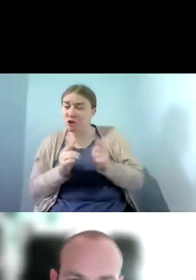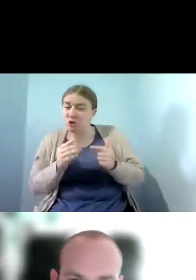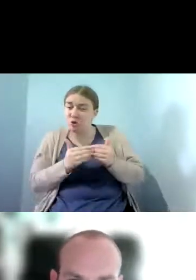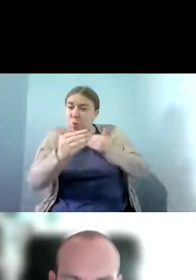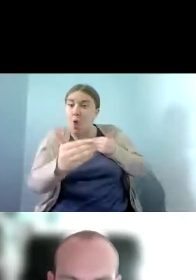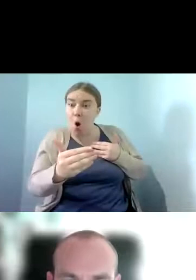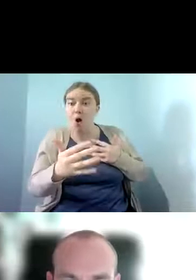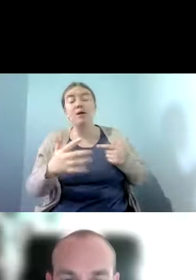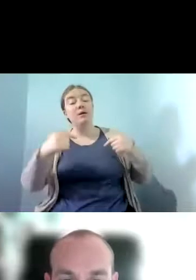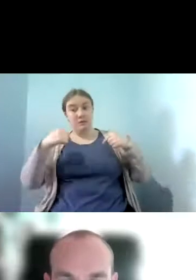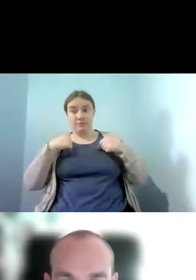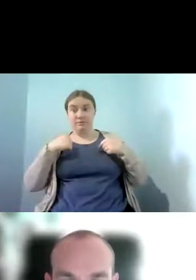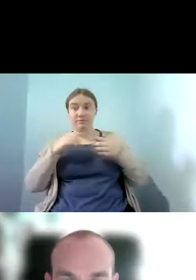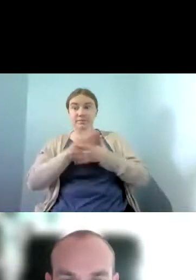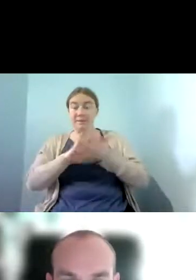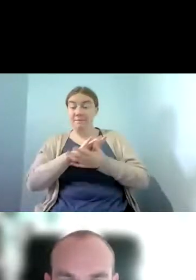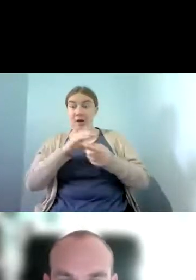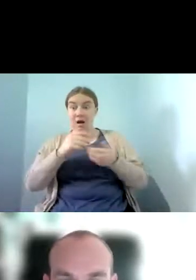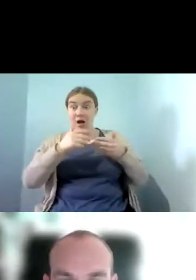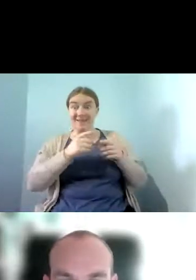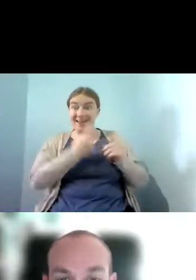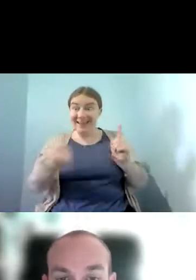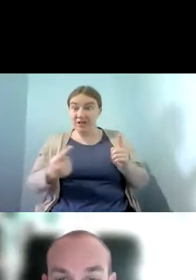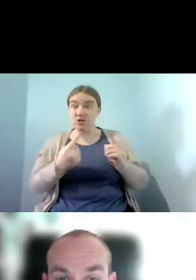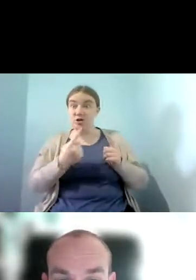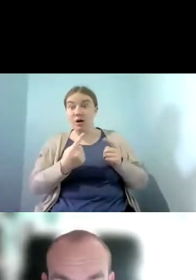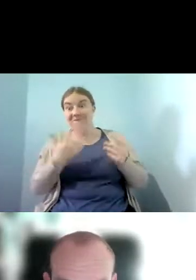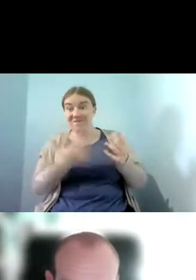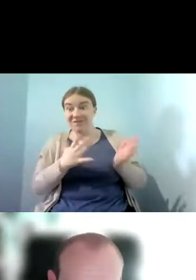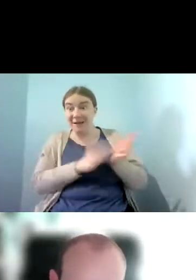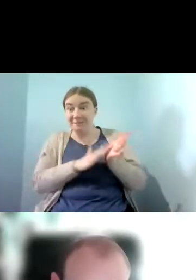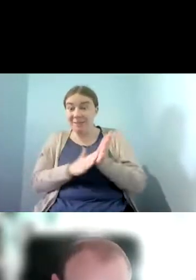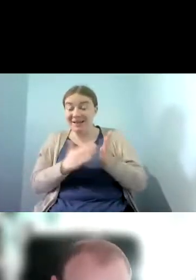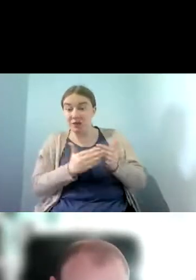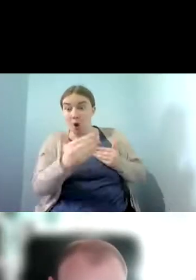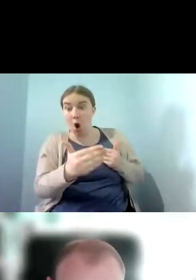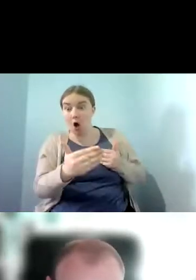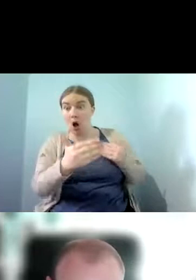it's about a meter longer than what what um we intended because of that